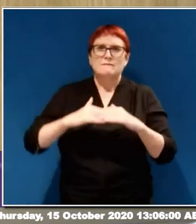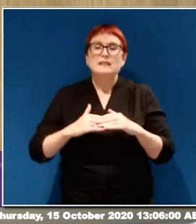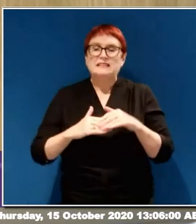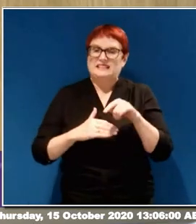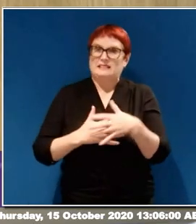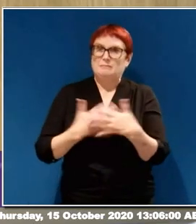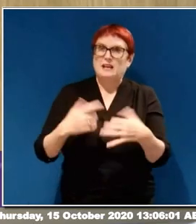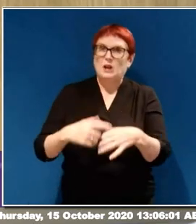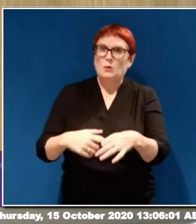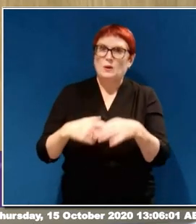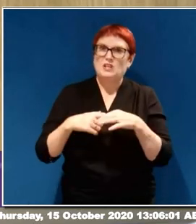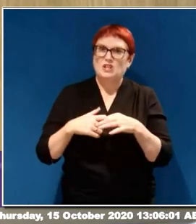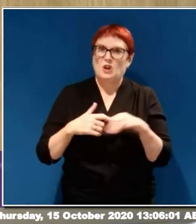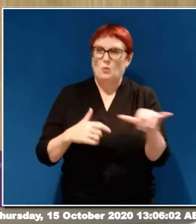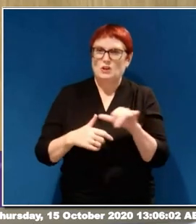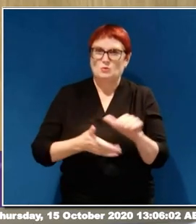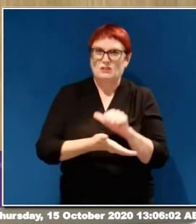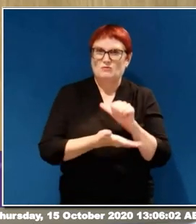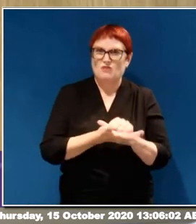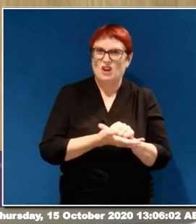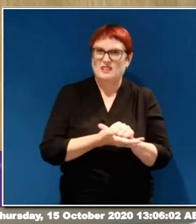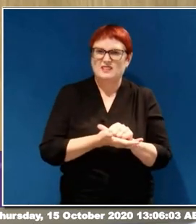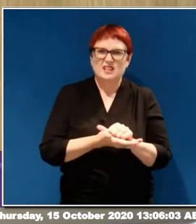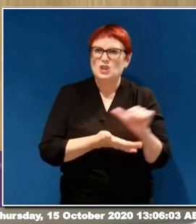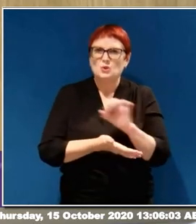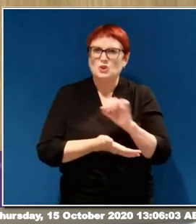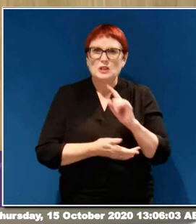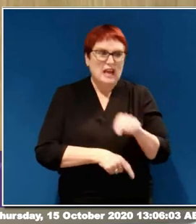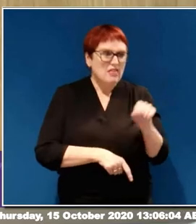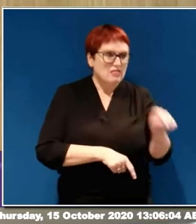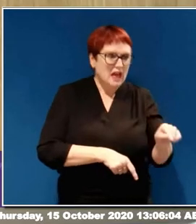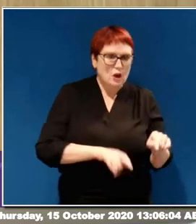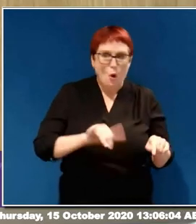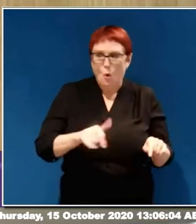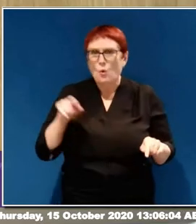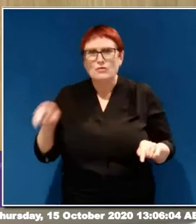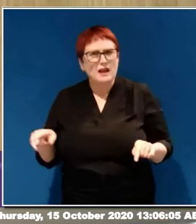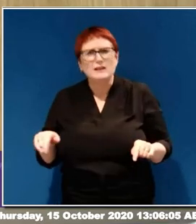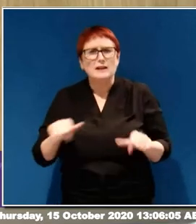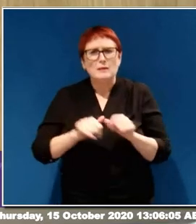It's actually together, because the experience of then leaving school means